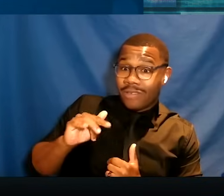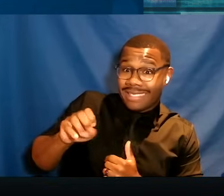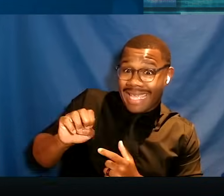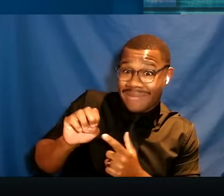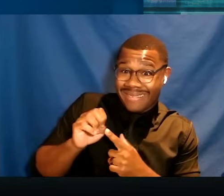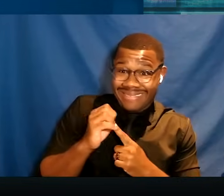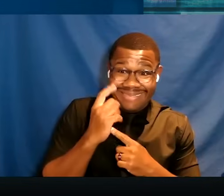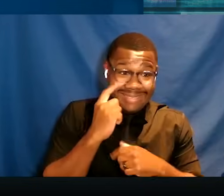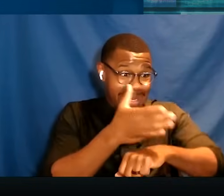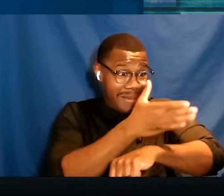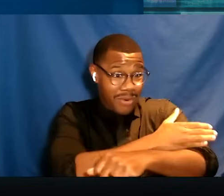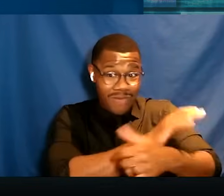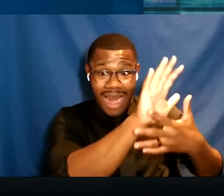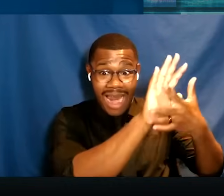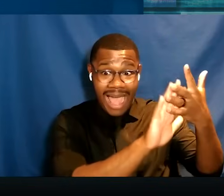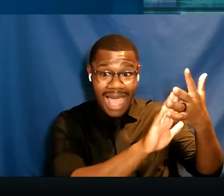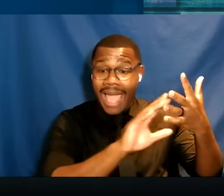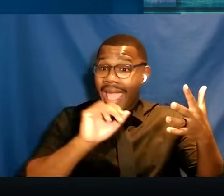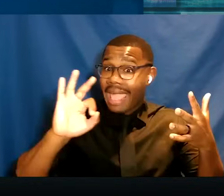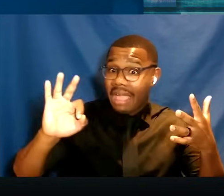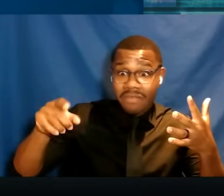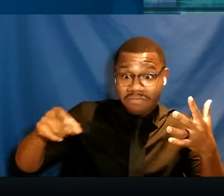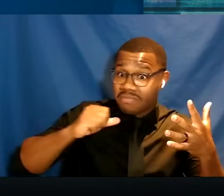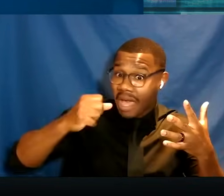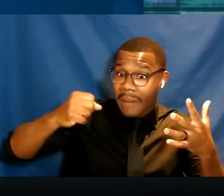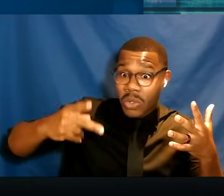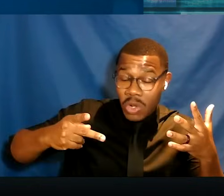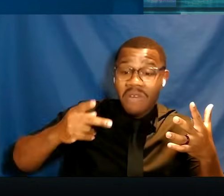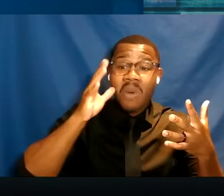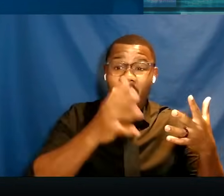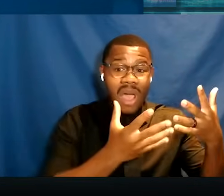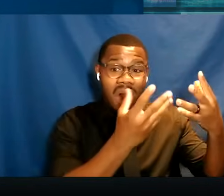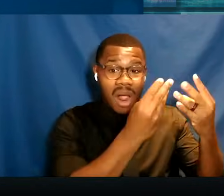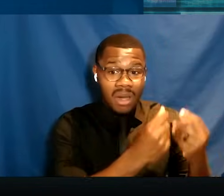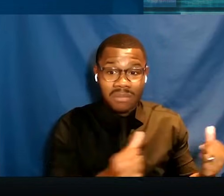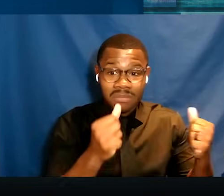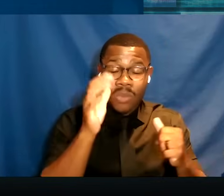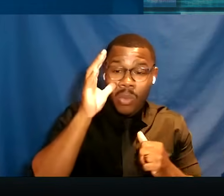and the theory that we are going to be able therefore to go back and negotiate a better deal,